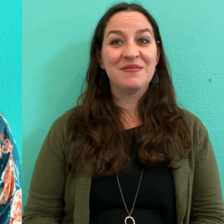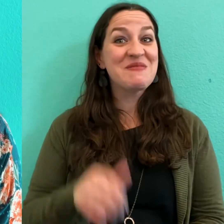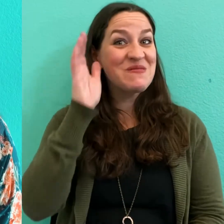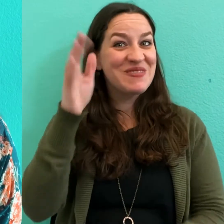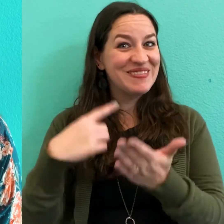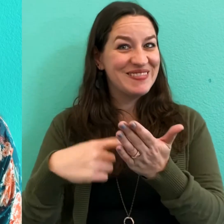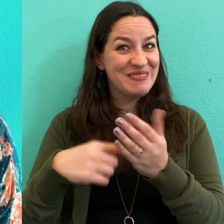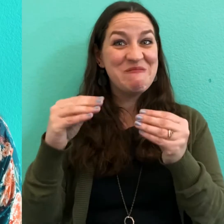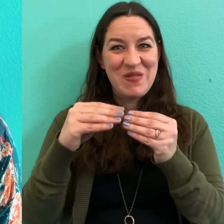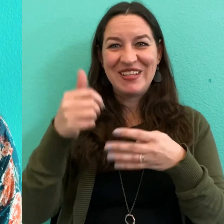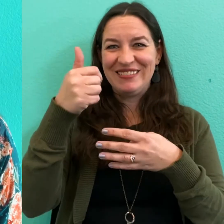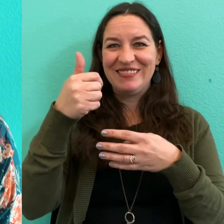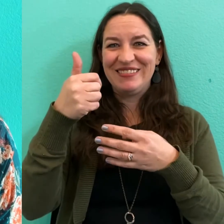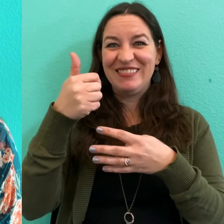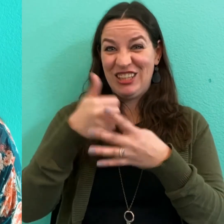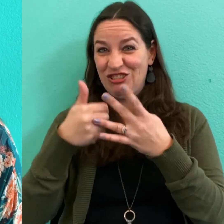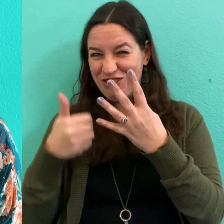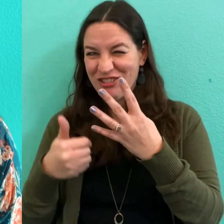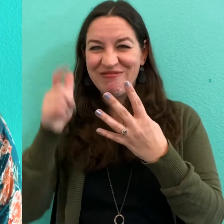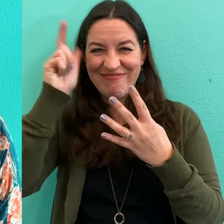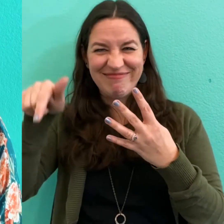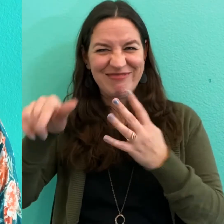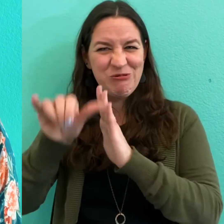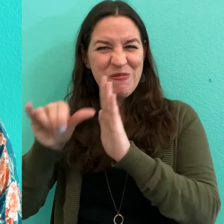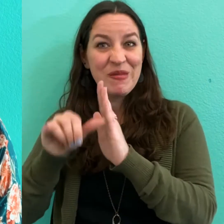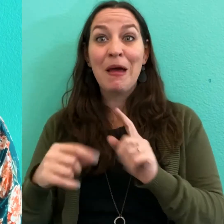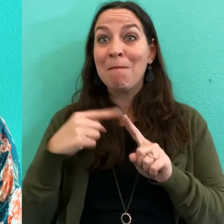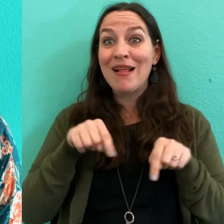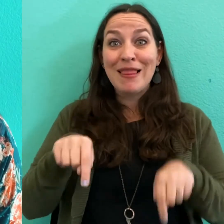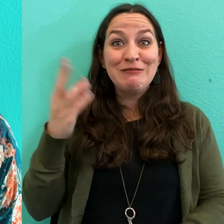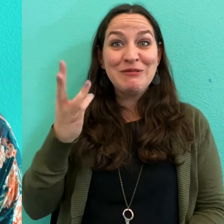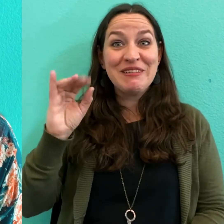We are going to talk about it on Wednesday, Instagram live at 12:00 noon Central.